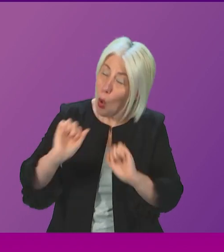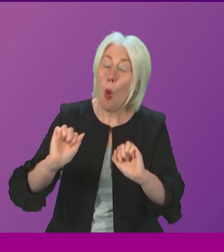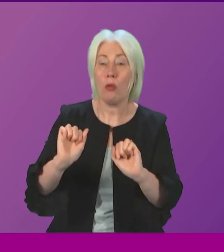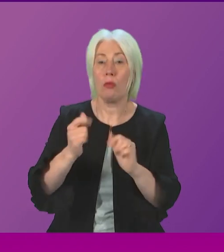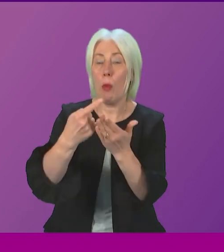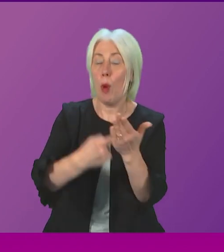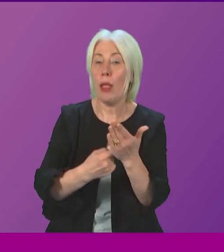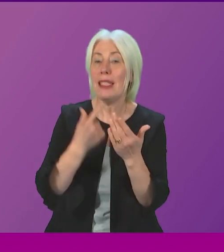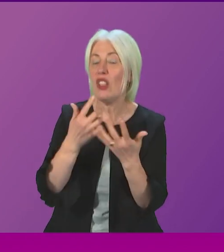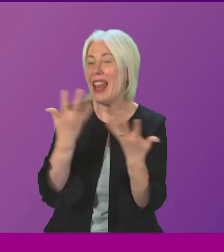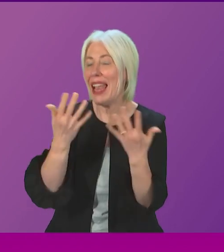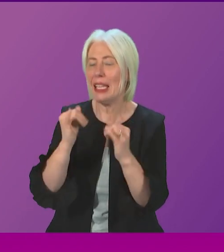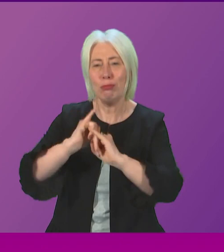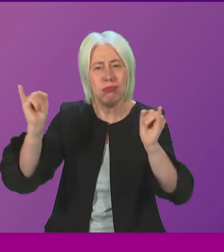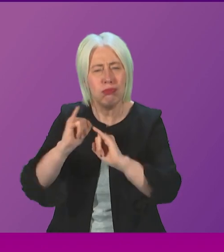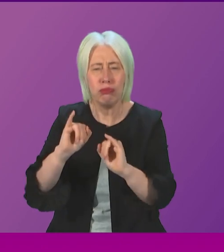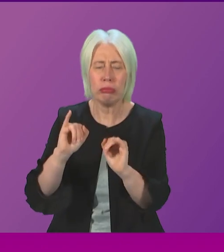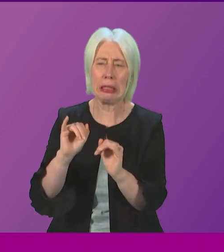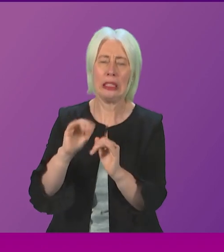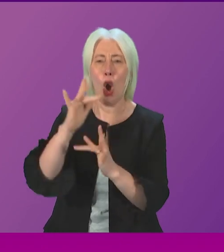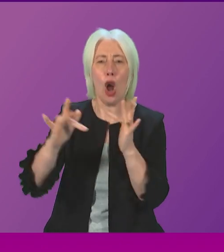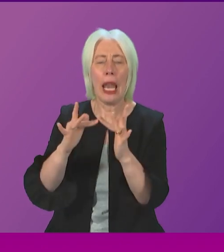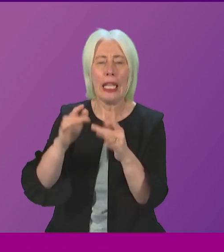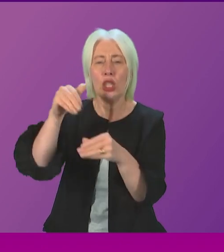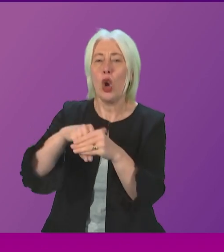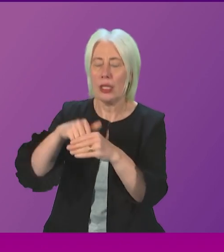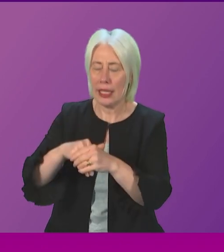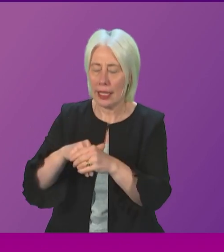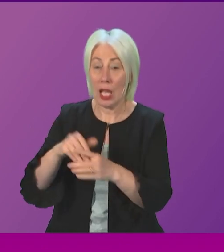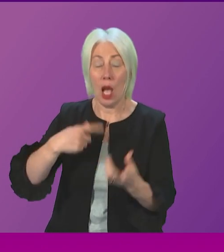on harmful online content. We will also reflect on what more we can do.